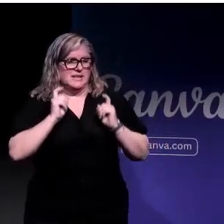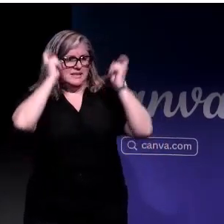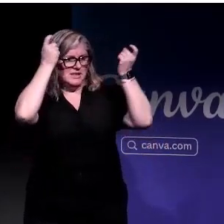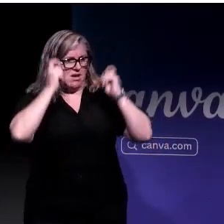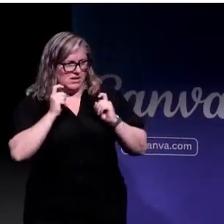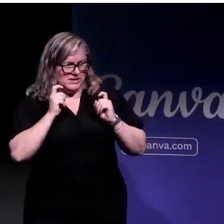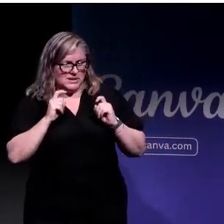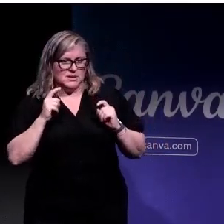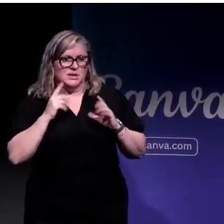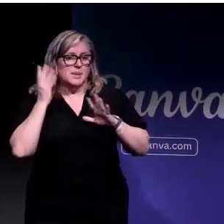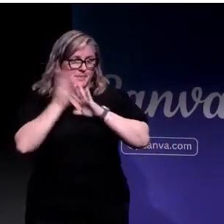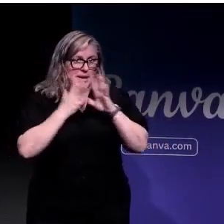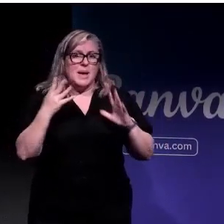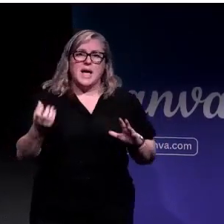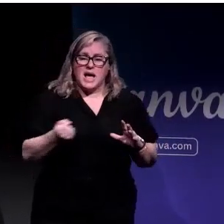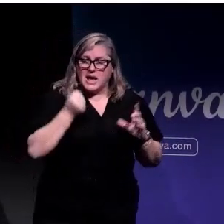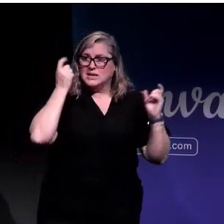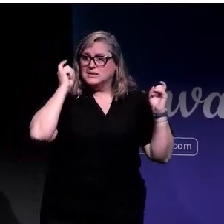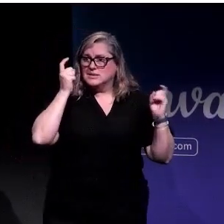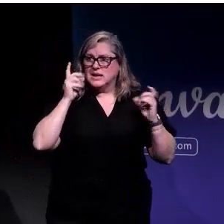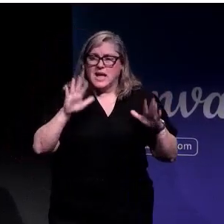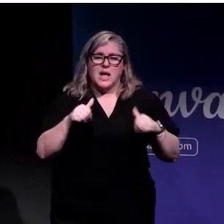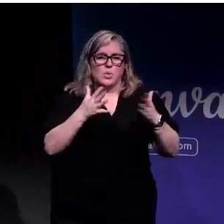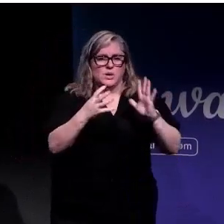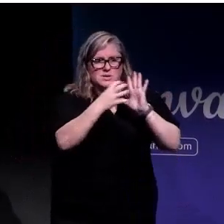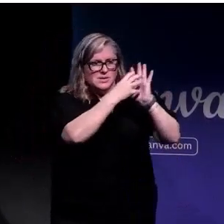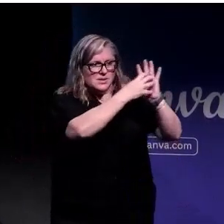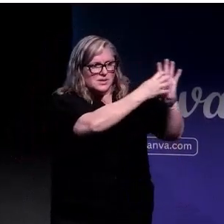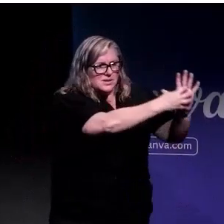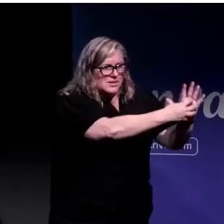So we have got to consider how we present imagery and copy on our site, right?